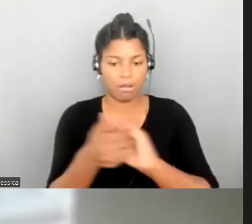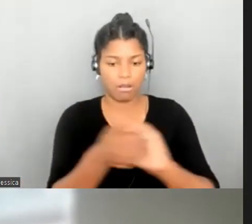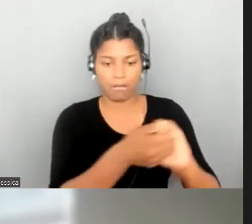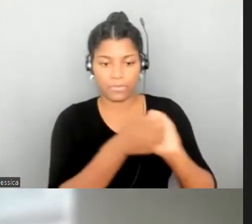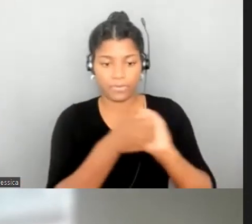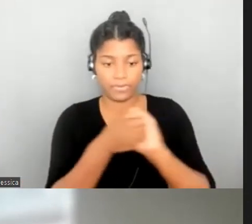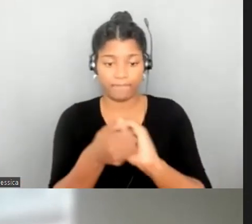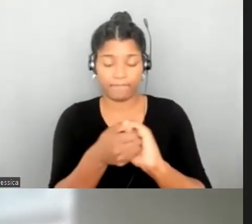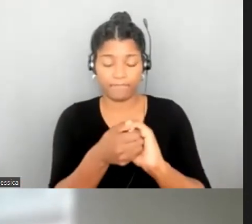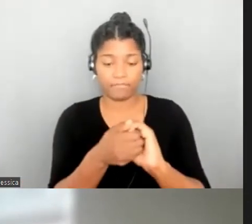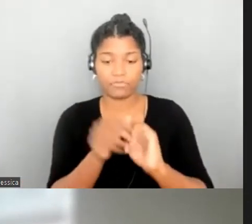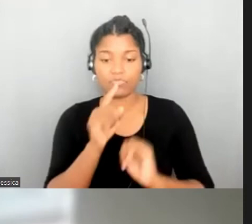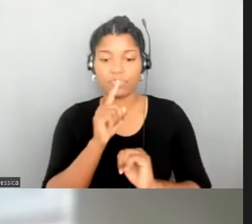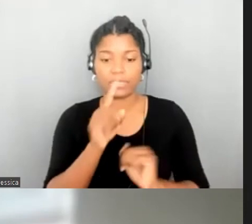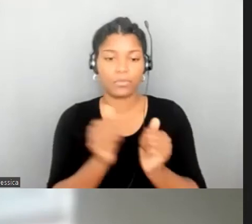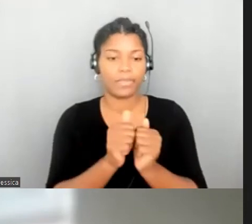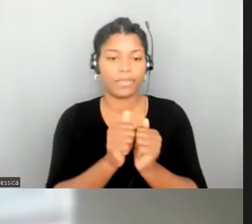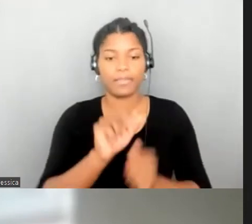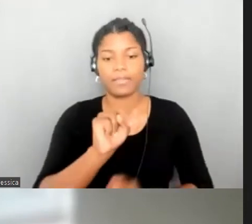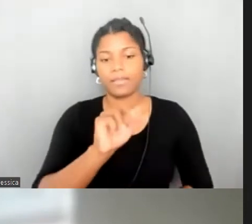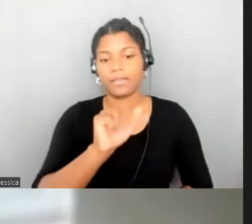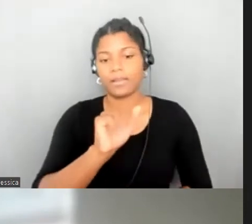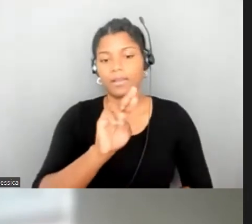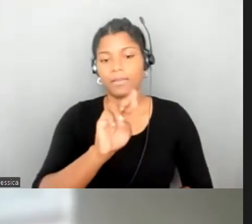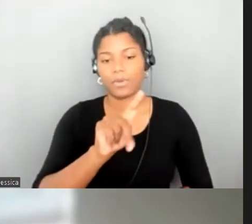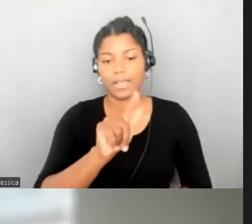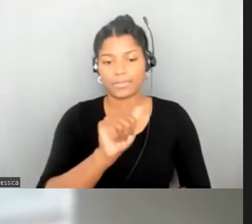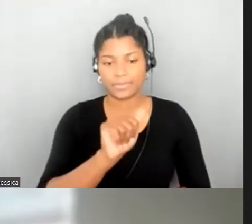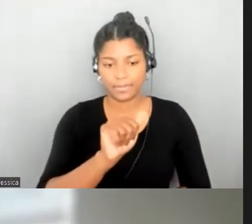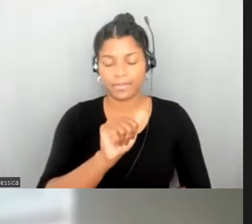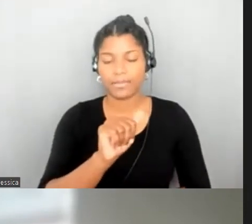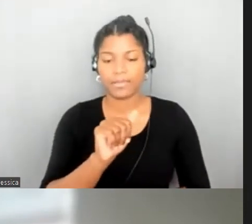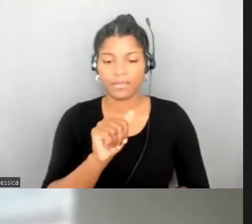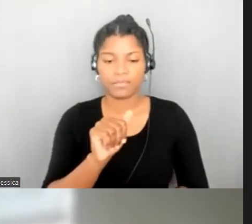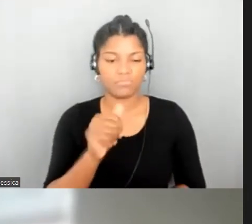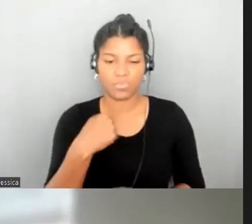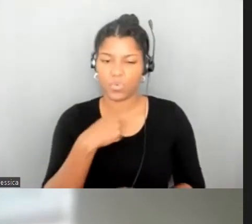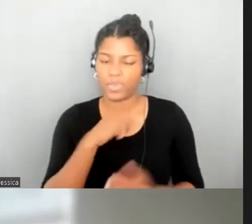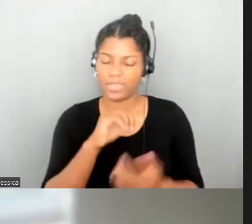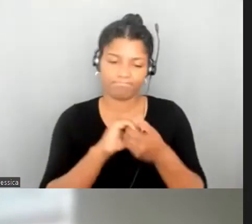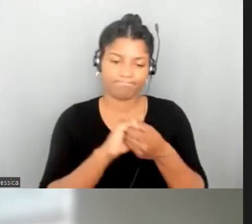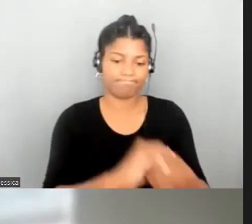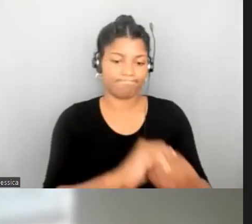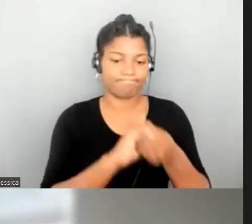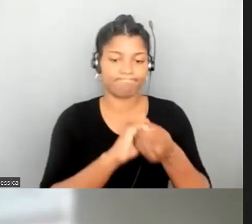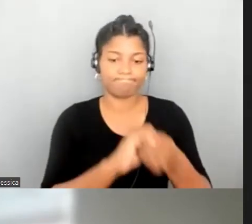There are about 25 of those. We work very closely with those facilities.